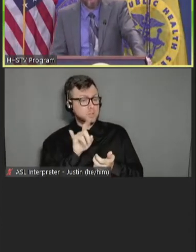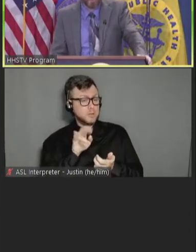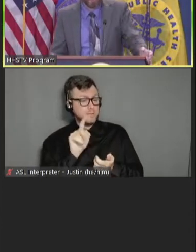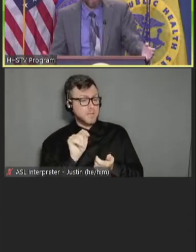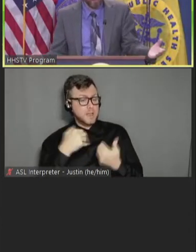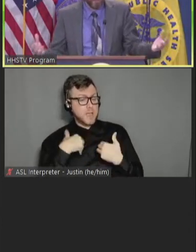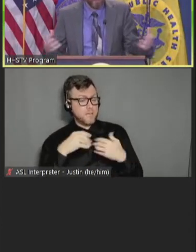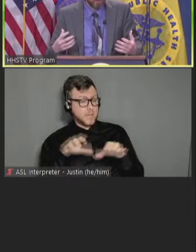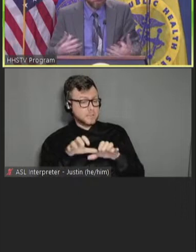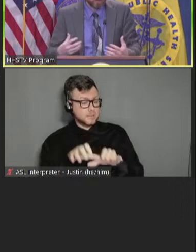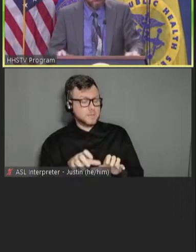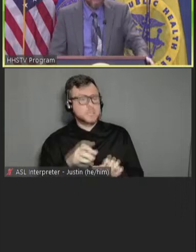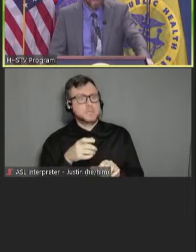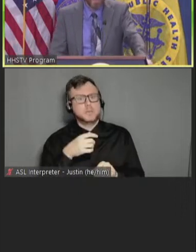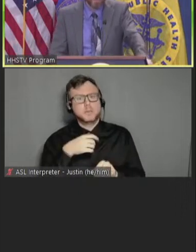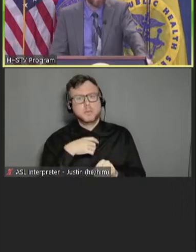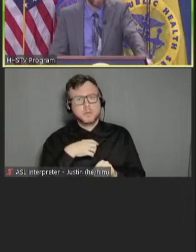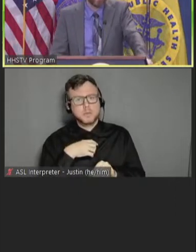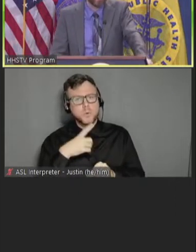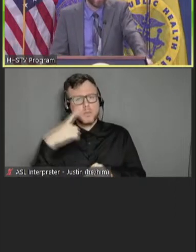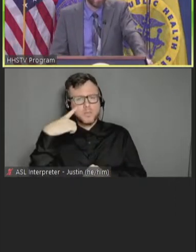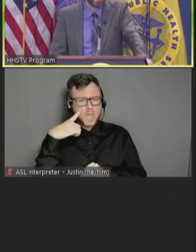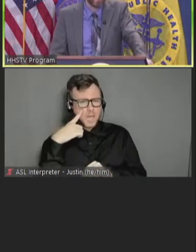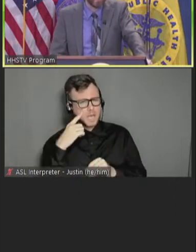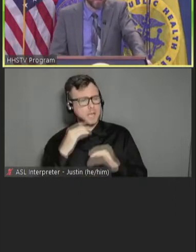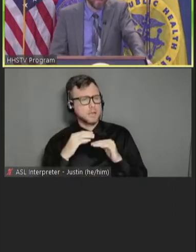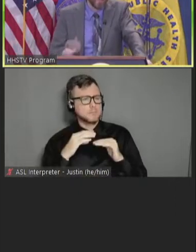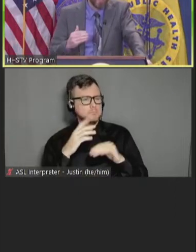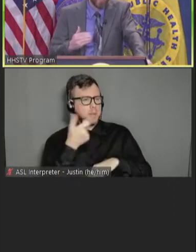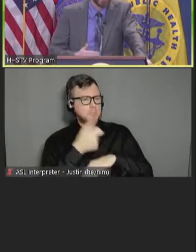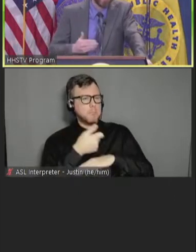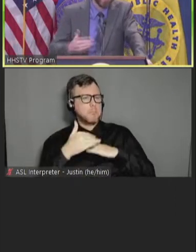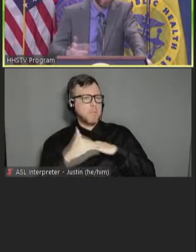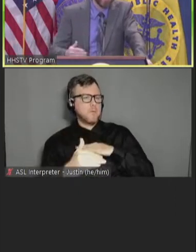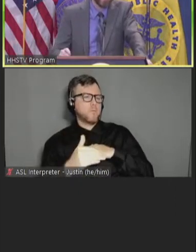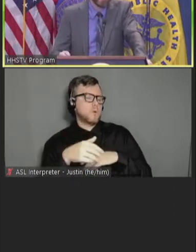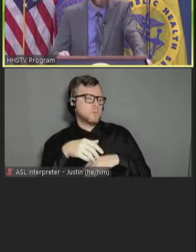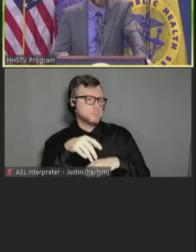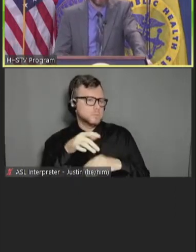even though we think of them as platform technologies, and different LNPs can induce